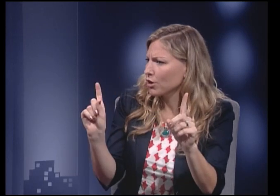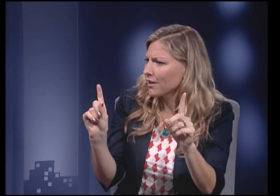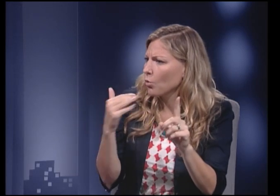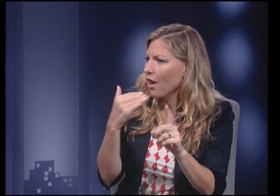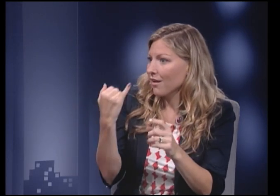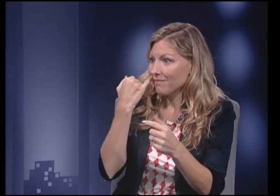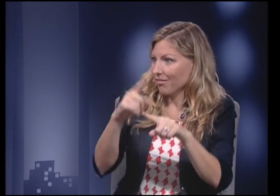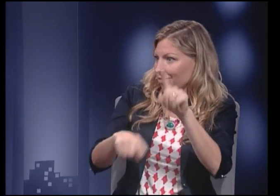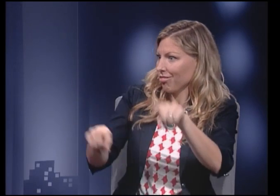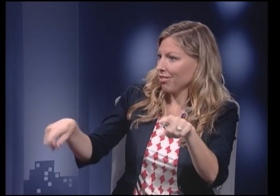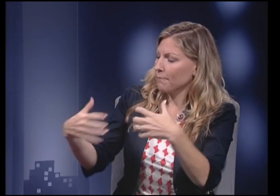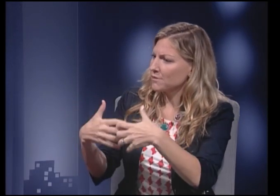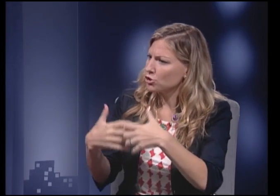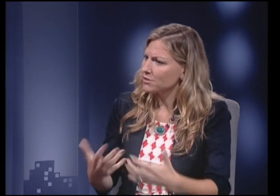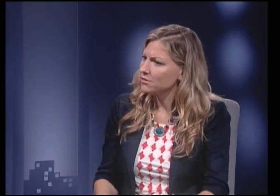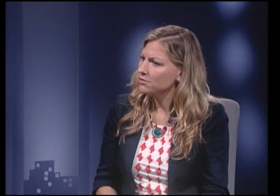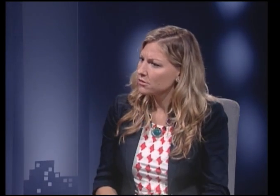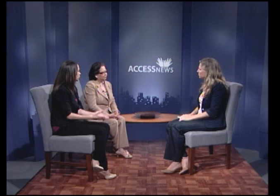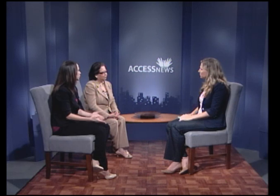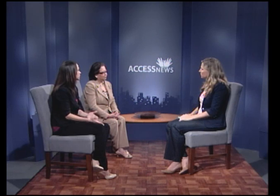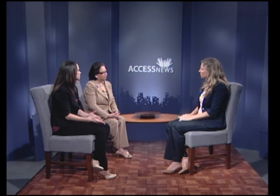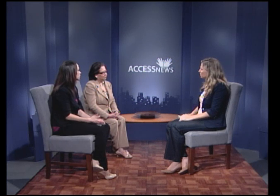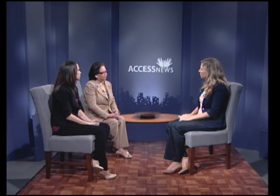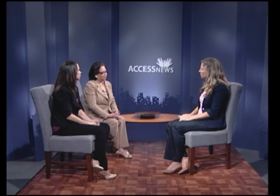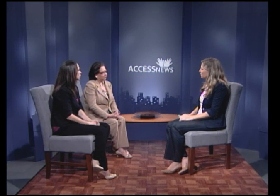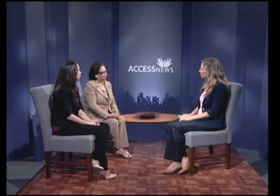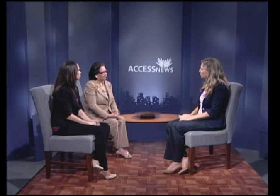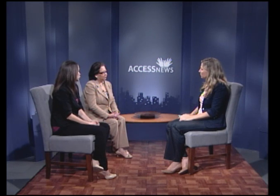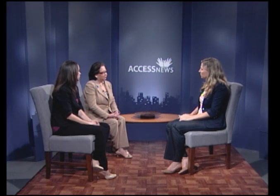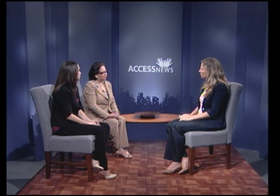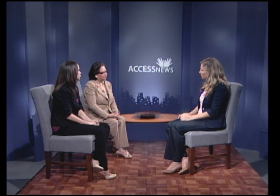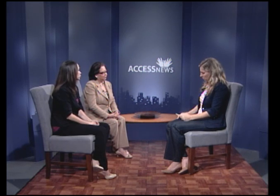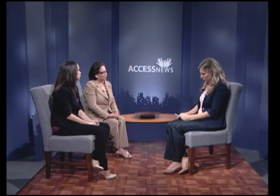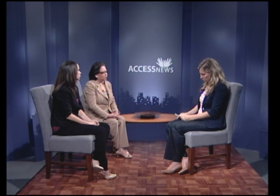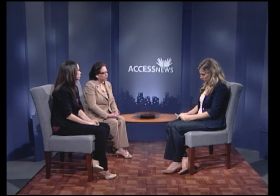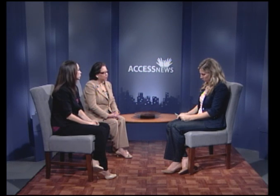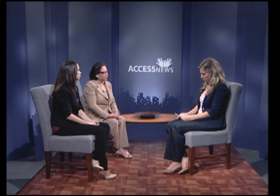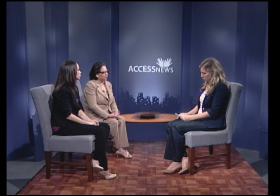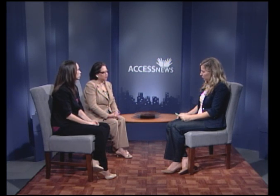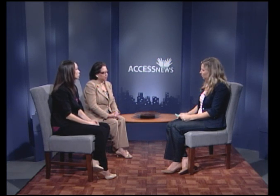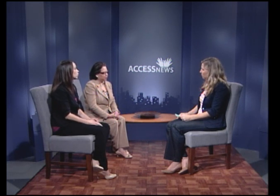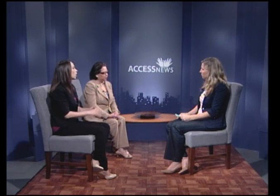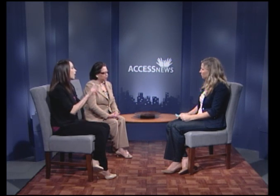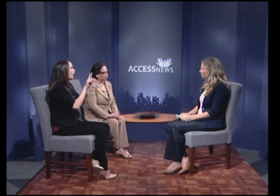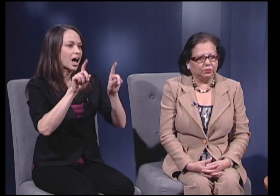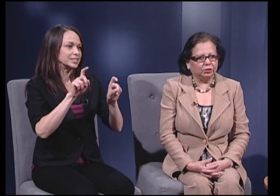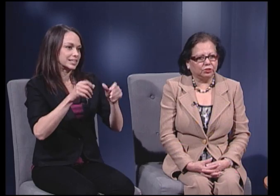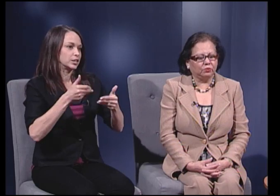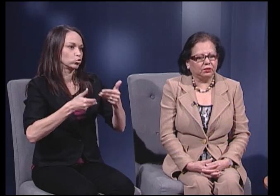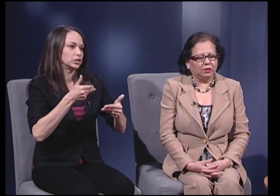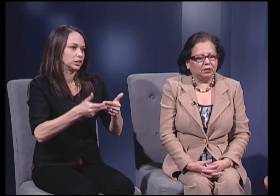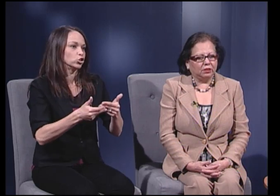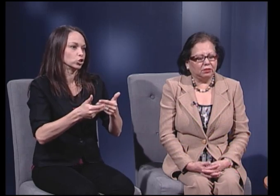How can you assure that machine is working if there are various machines and vendors? Well, there's the testing procedure and so it--